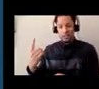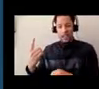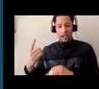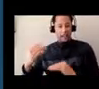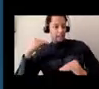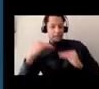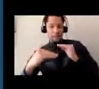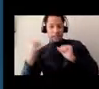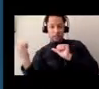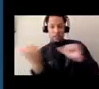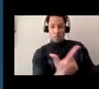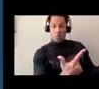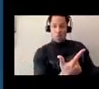That we need partners.